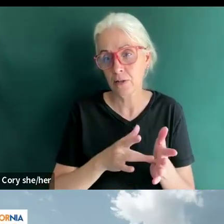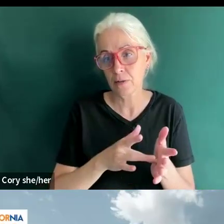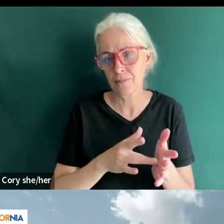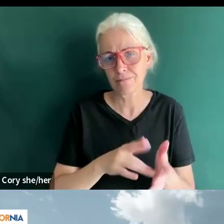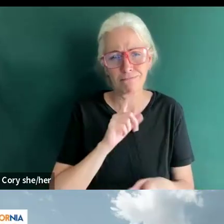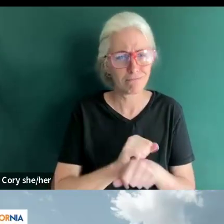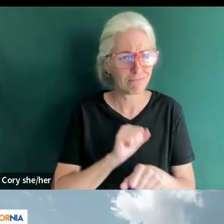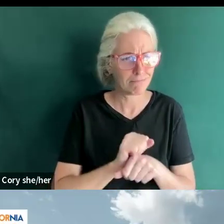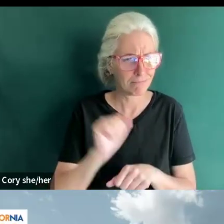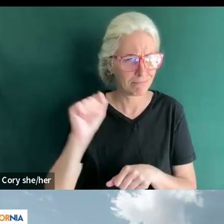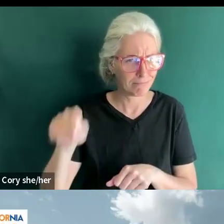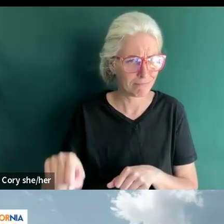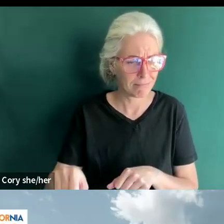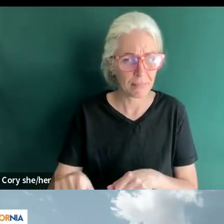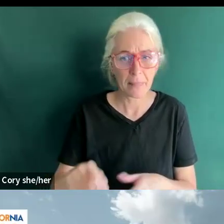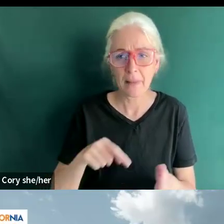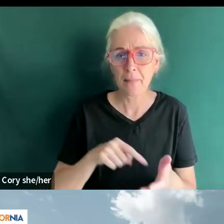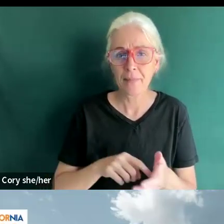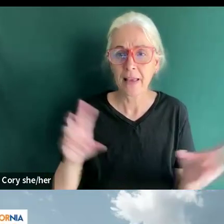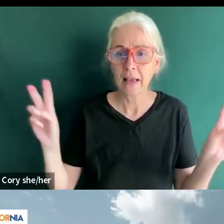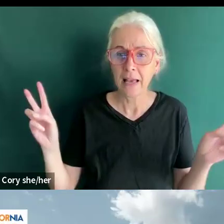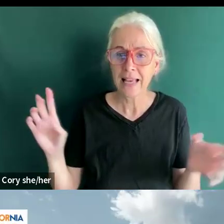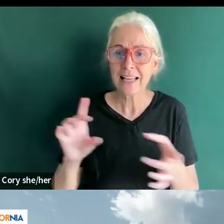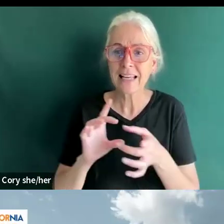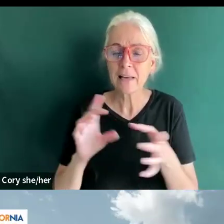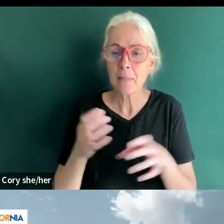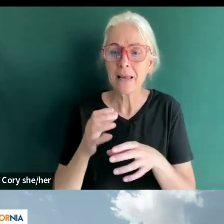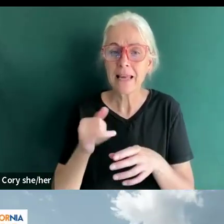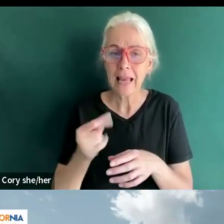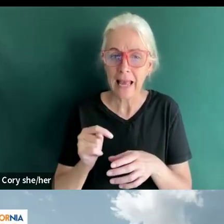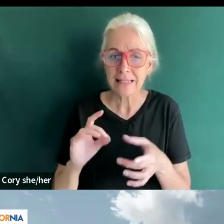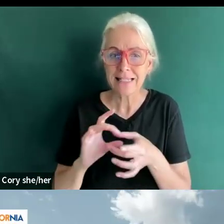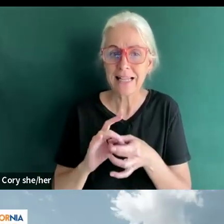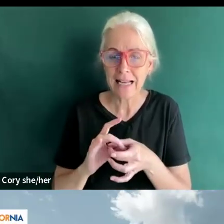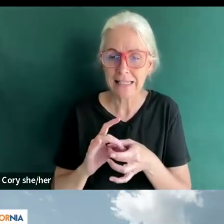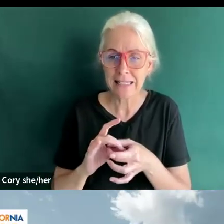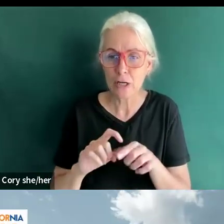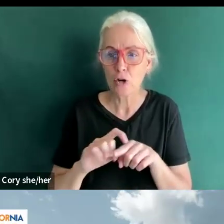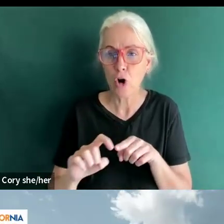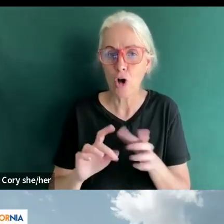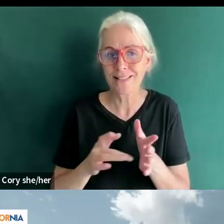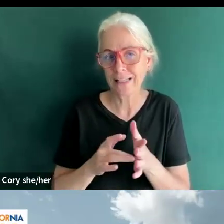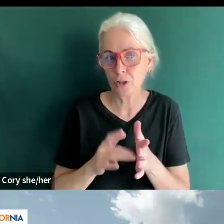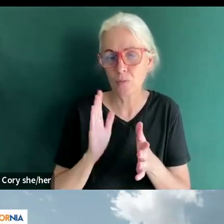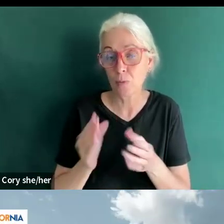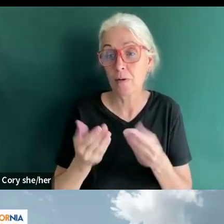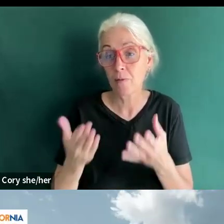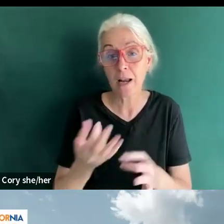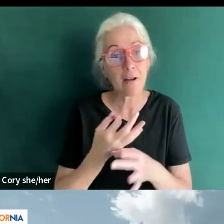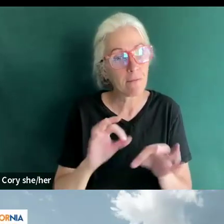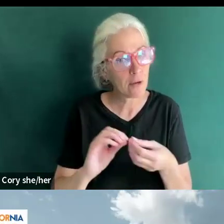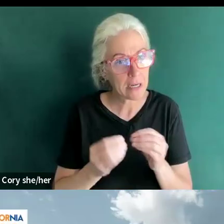Absolutely. So, the Get Connected Call Center will be providing a toll-free number for CDT so